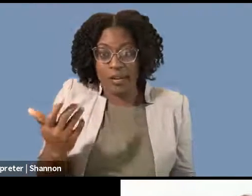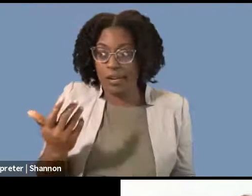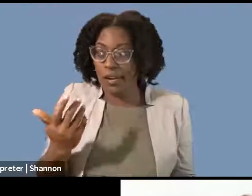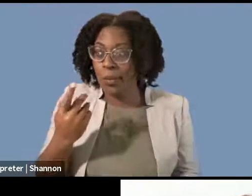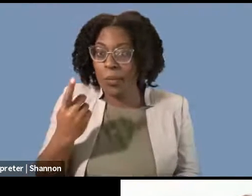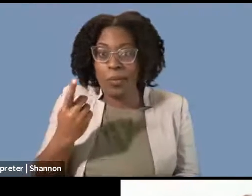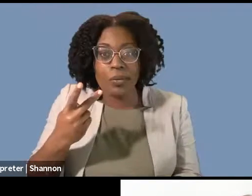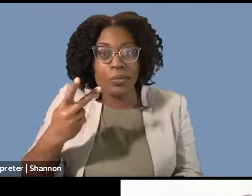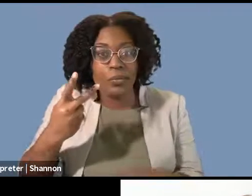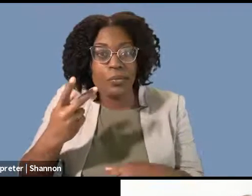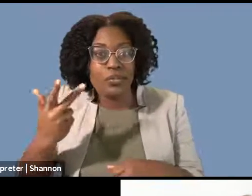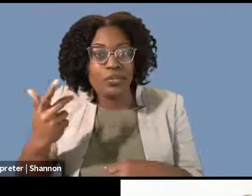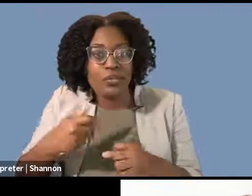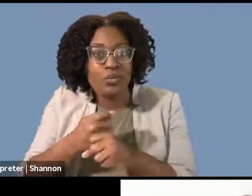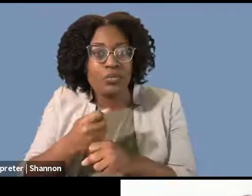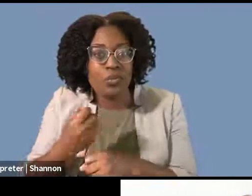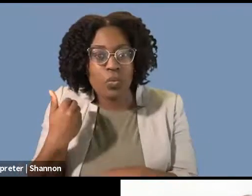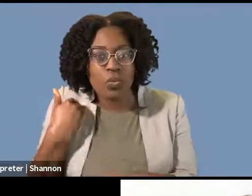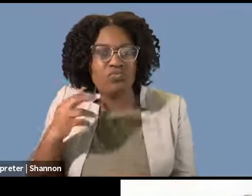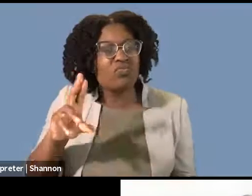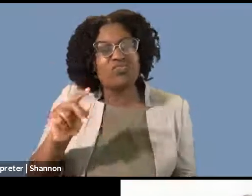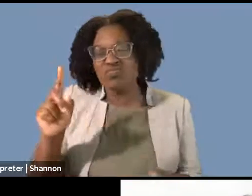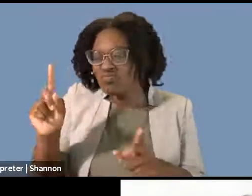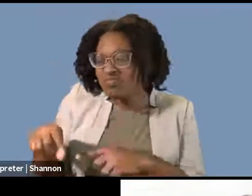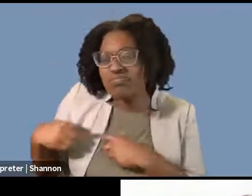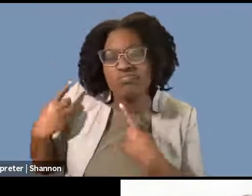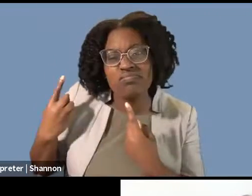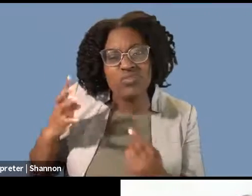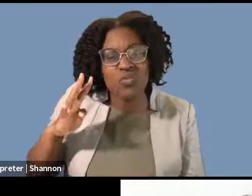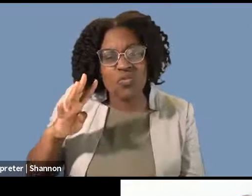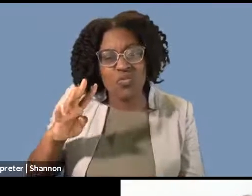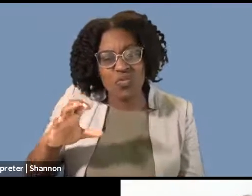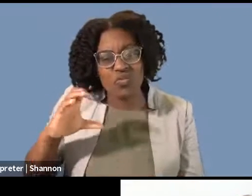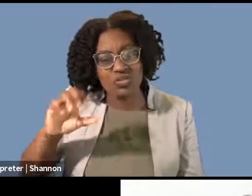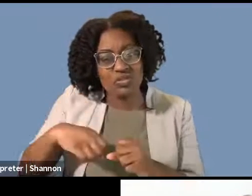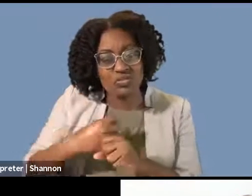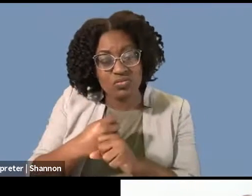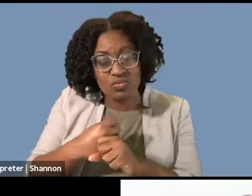did a book called Legislating Equality that talked about the development of the racial equality